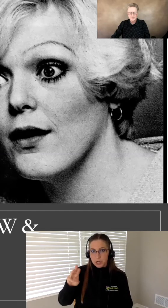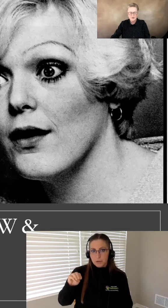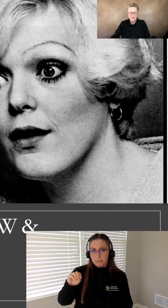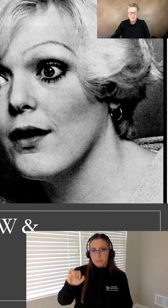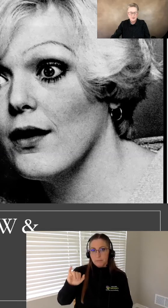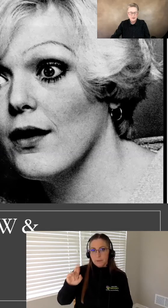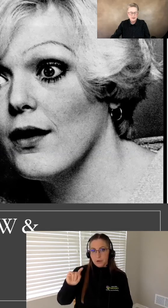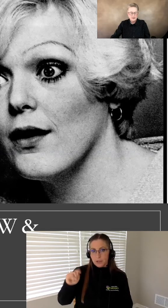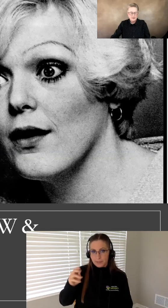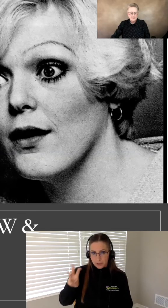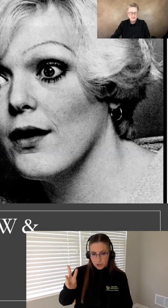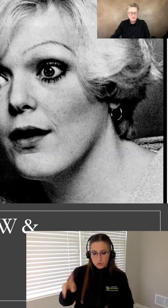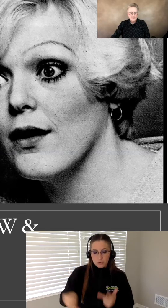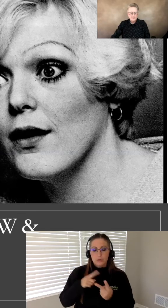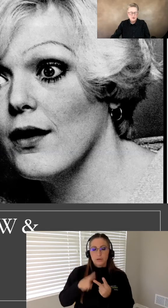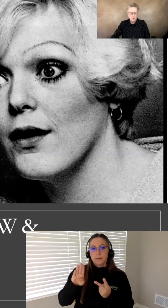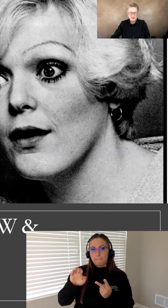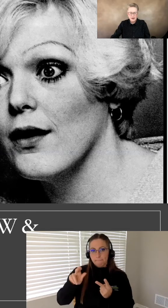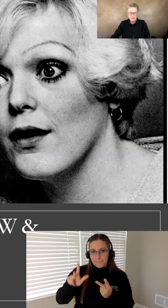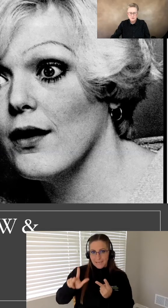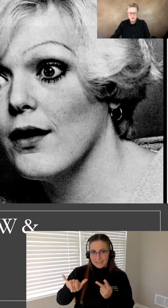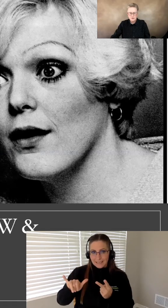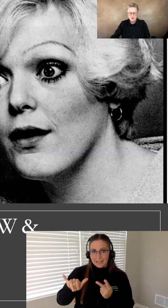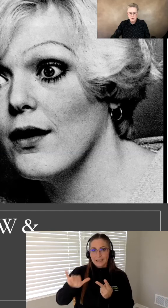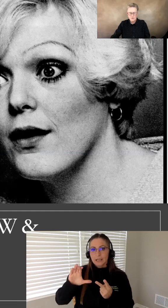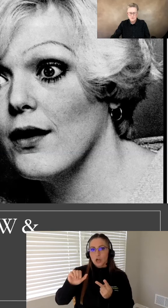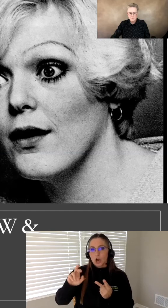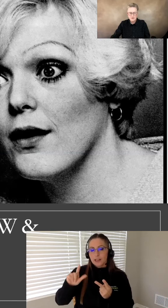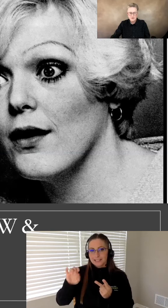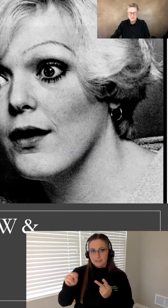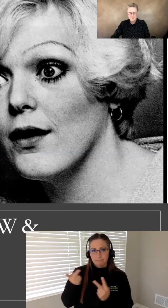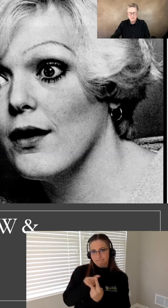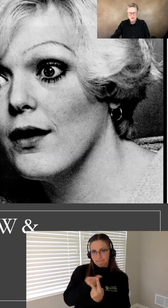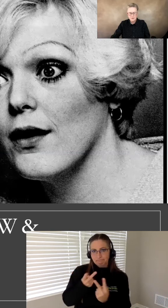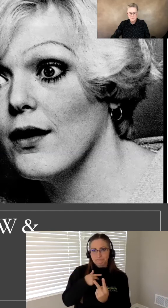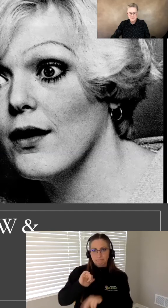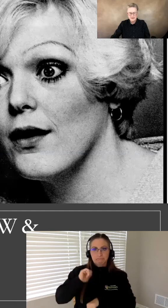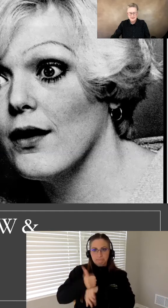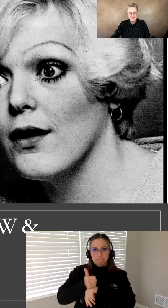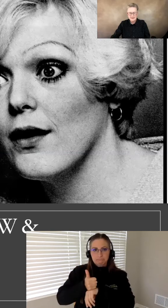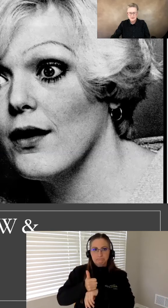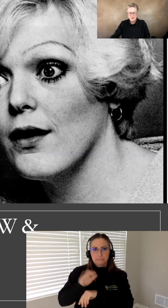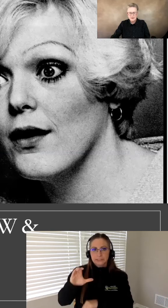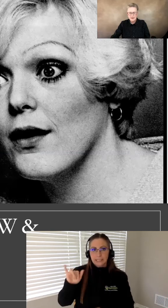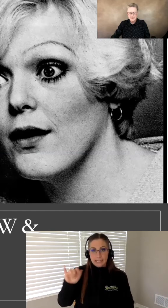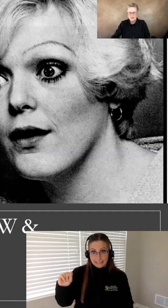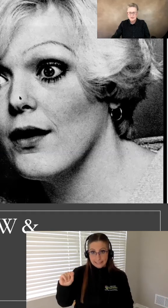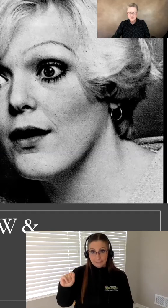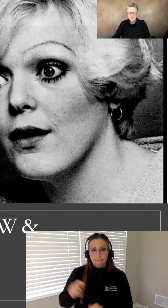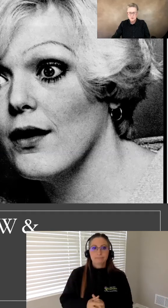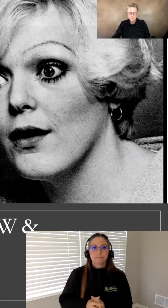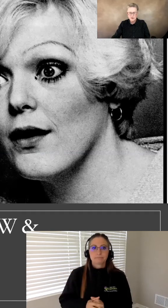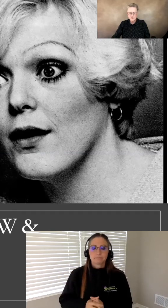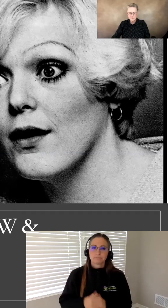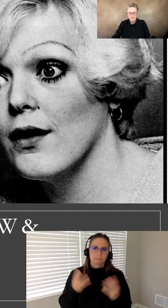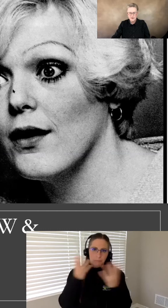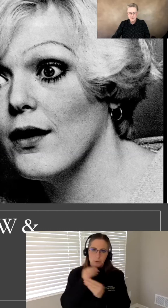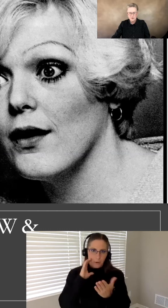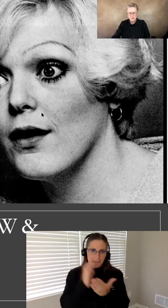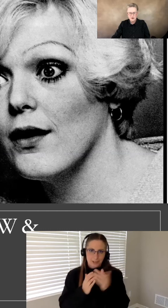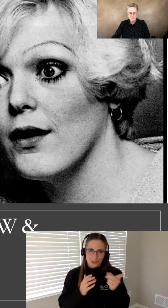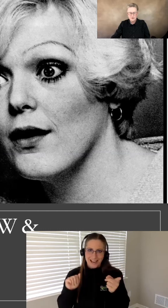um co-establishers of the CIT and that's a beautiful picture of Anna Witter-Merithew